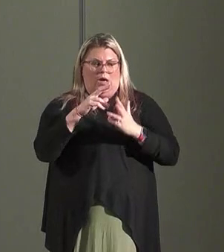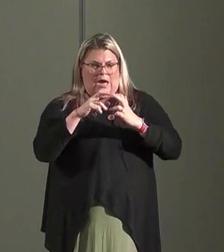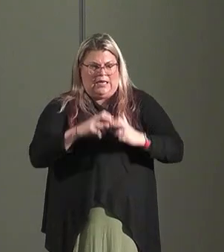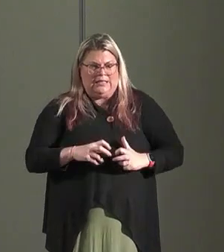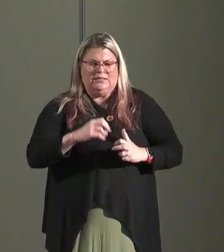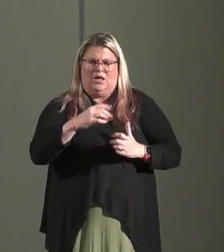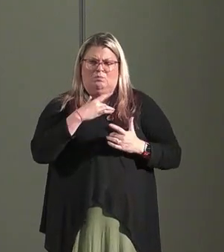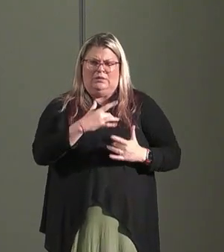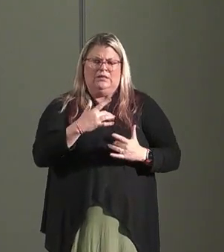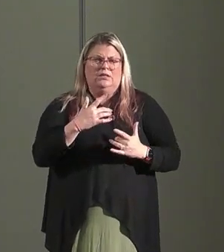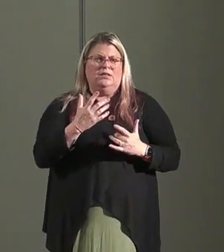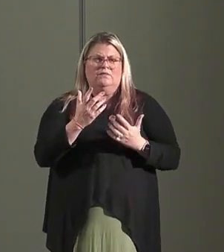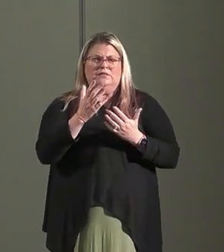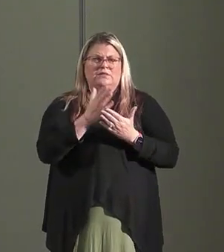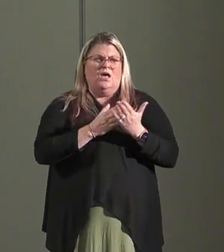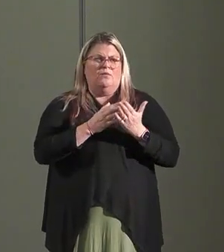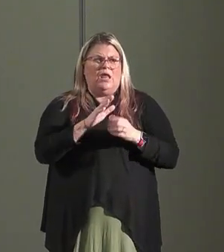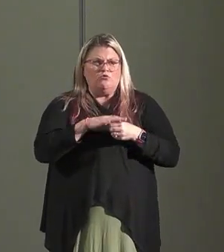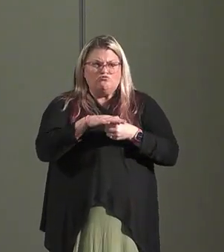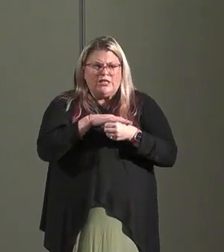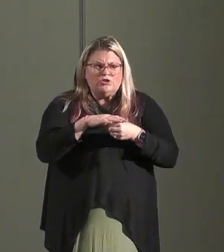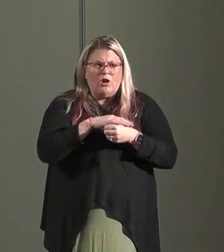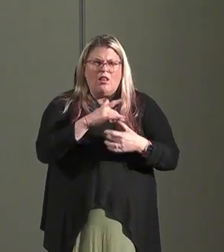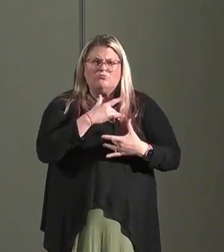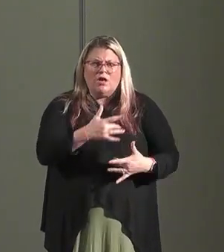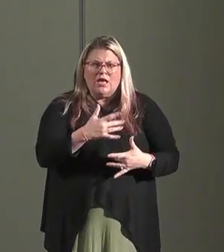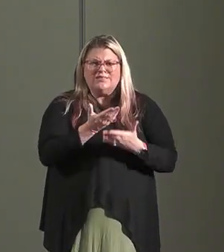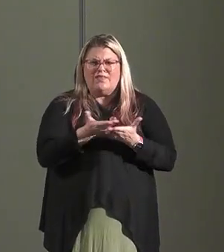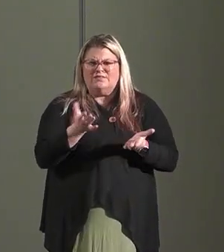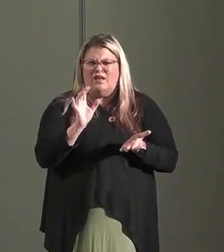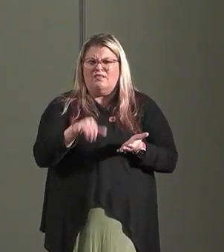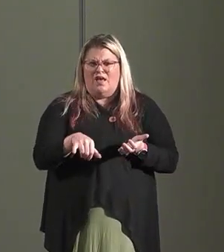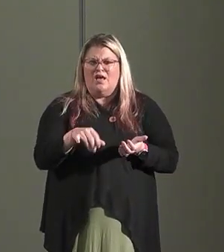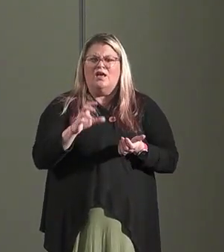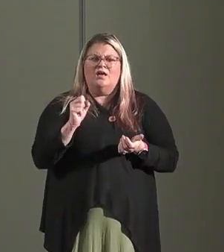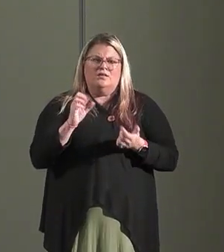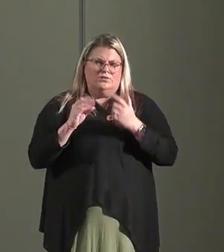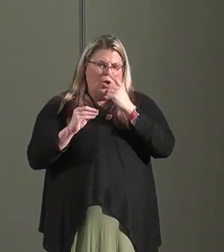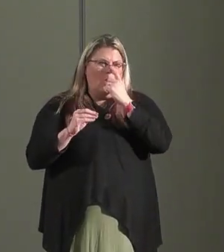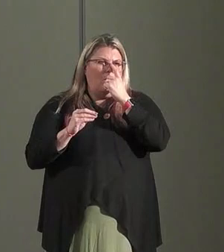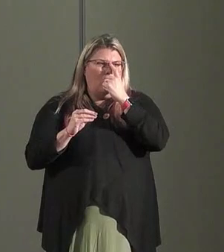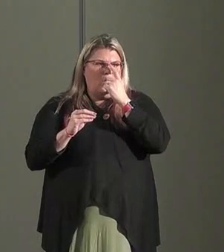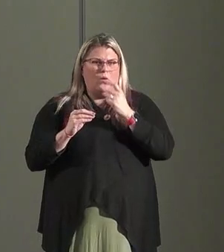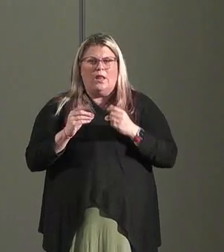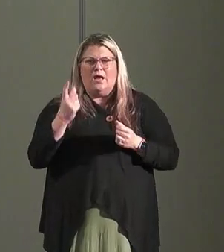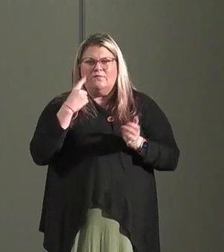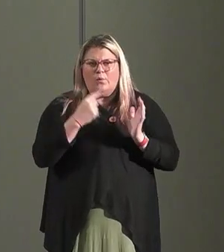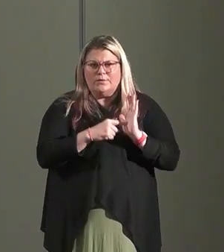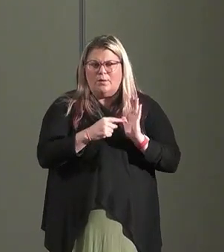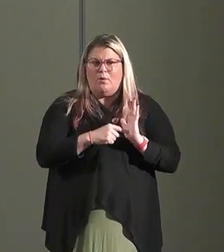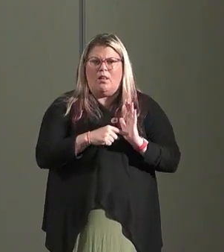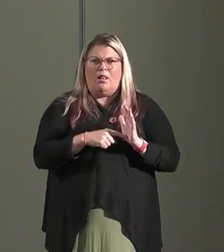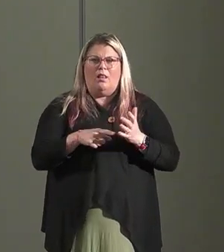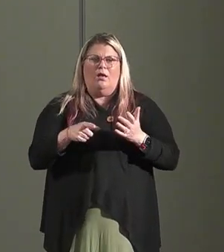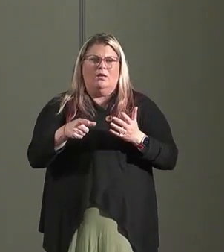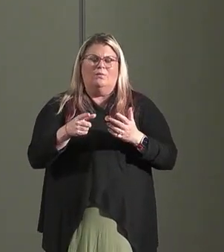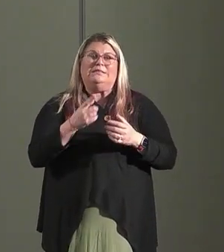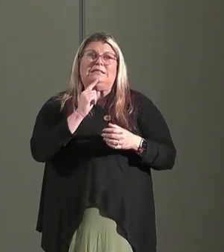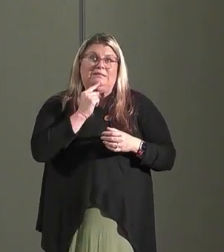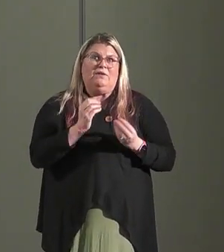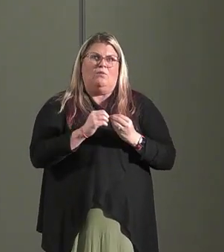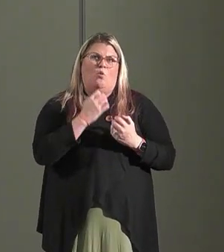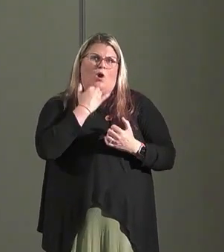Some regional trends and things like that. The Asian language is more errors detected on